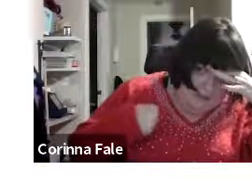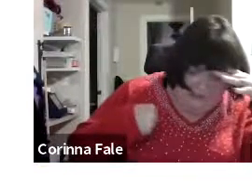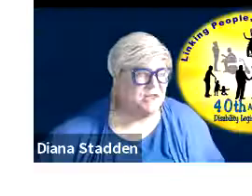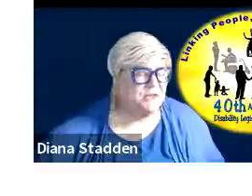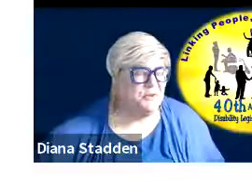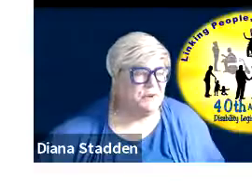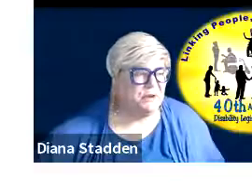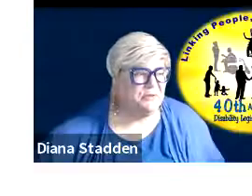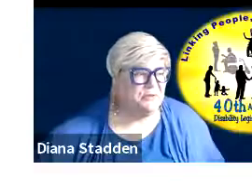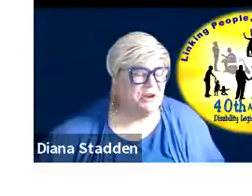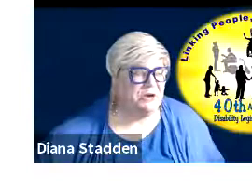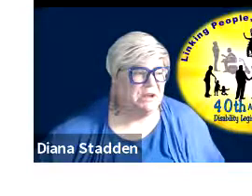Diana Stadden: Thank you Katrina for sharing.